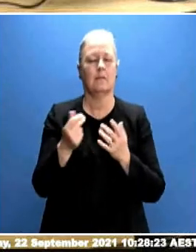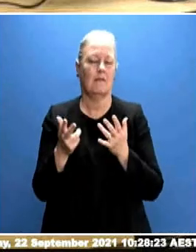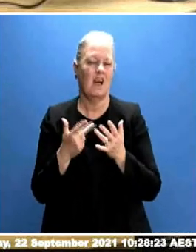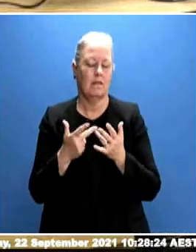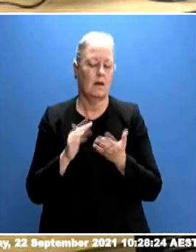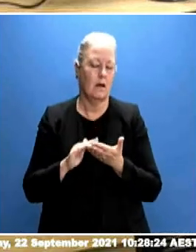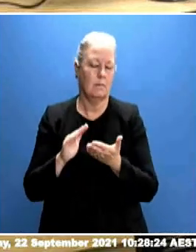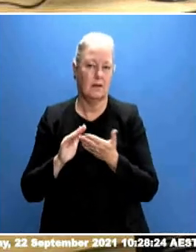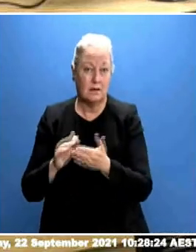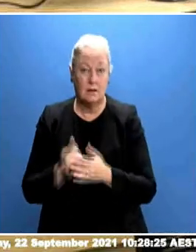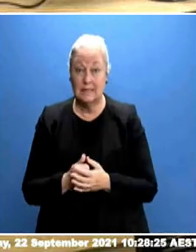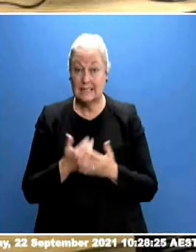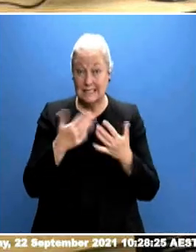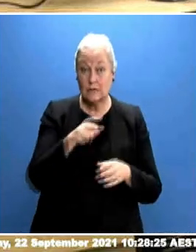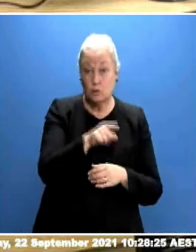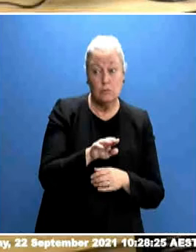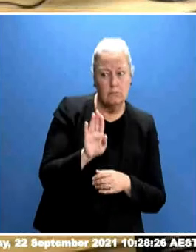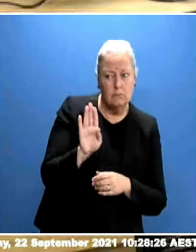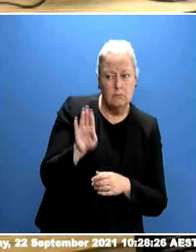Did you also seek some support from the Cerebral Palsy League?